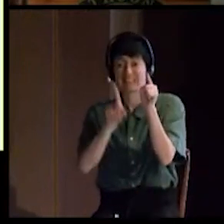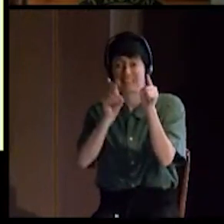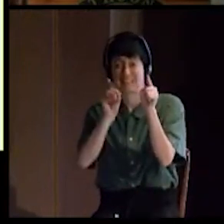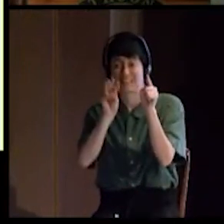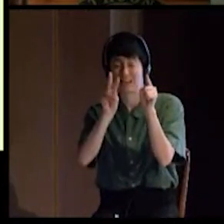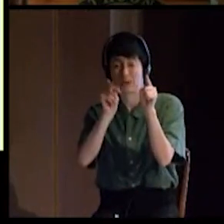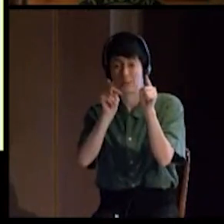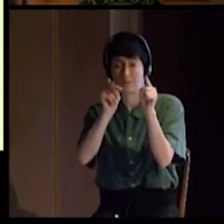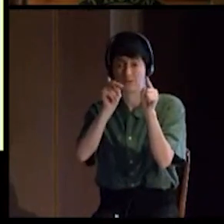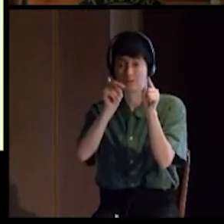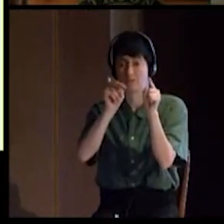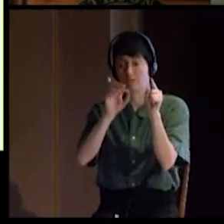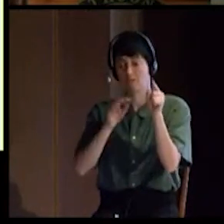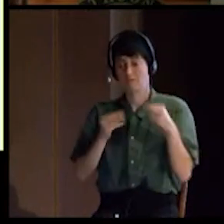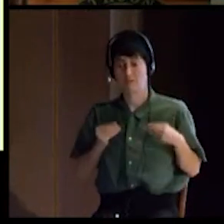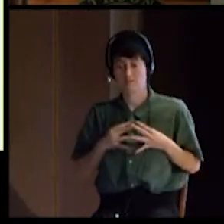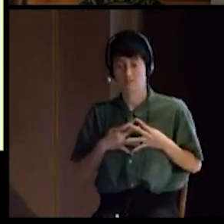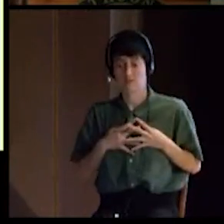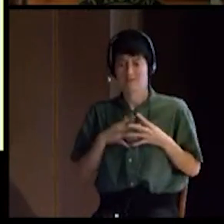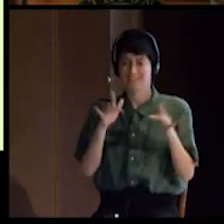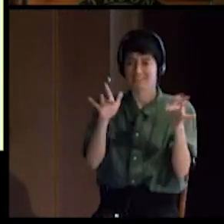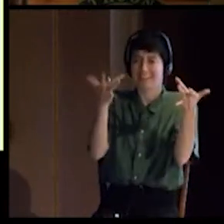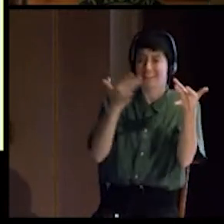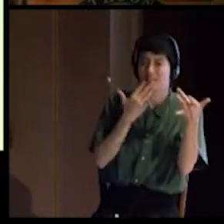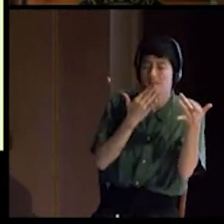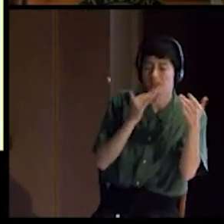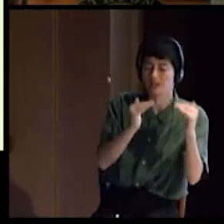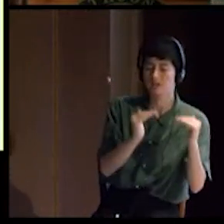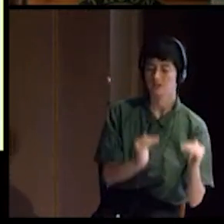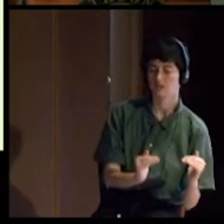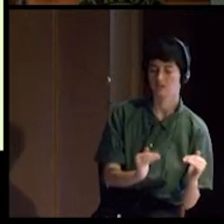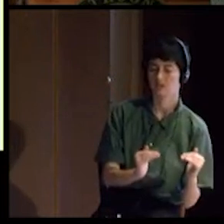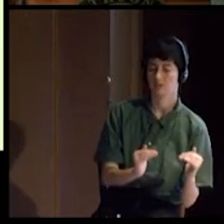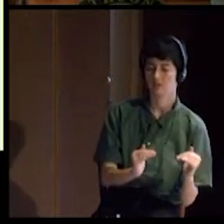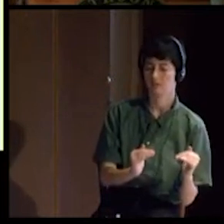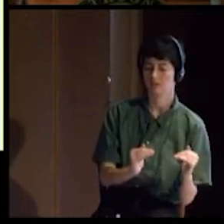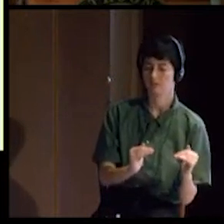So both those parts of the feathers can have variable color.